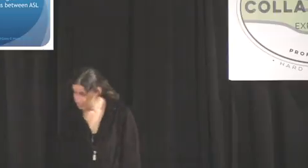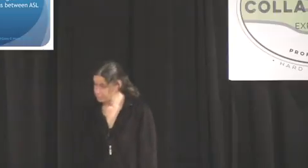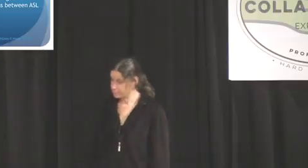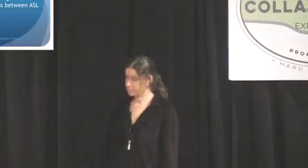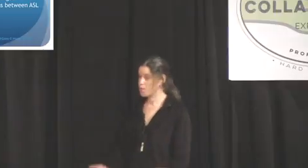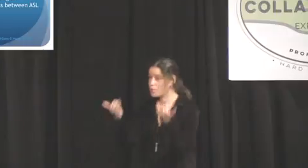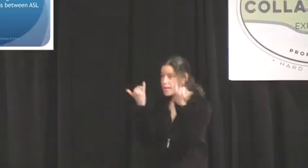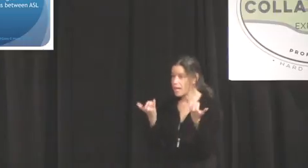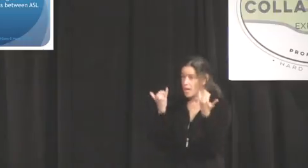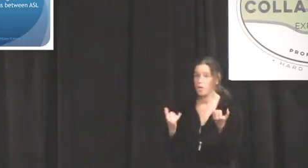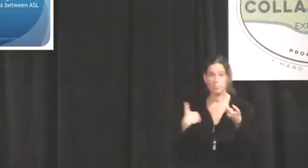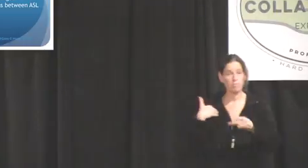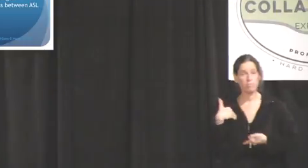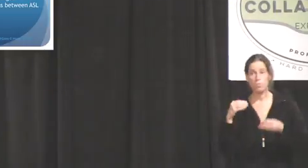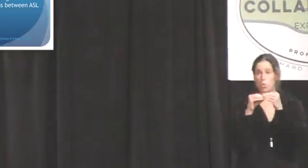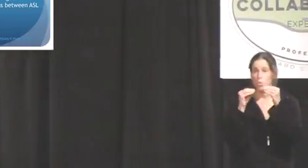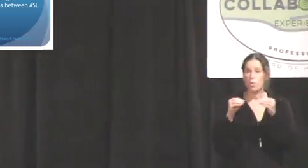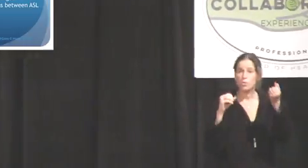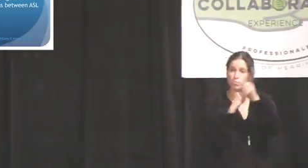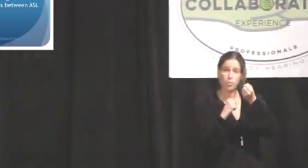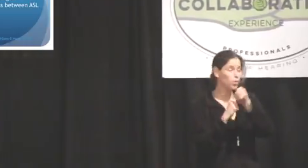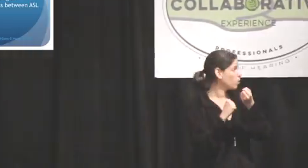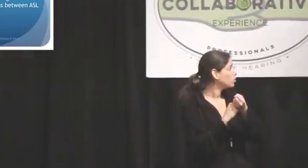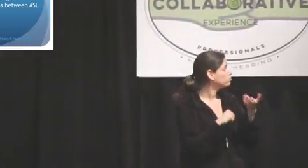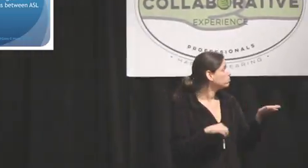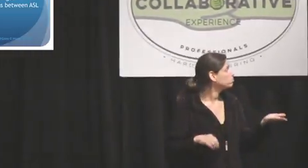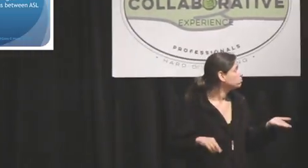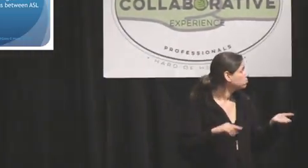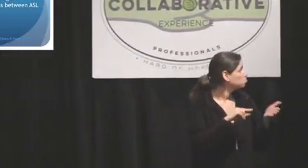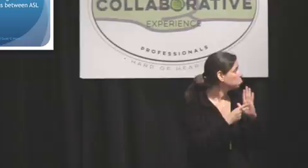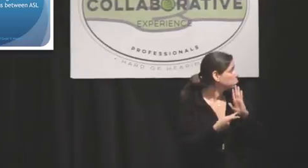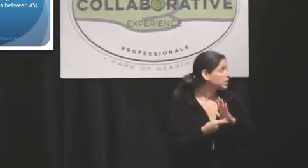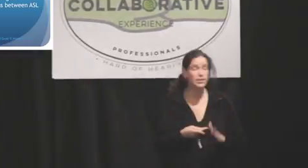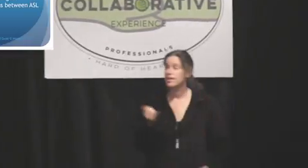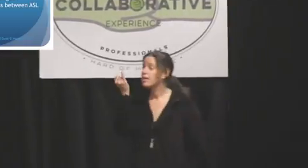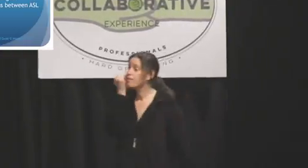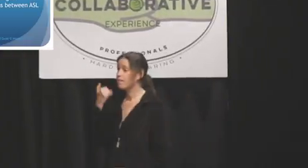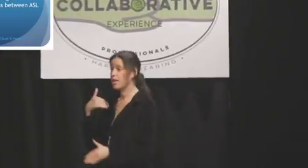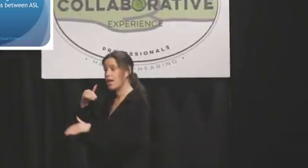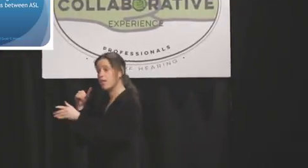Okay. We've got more and more support and evidence